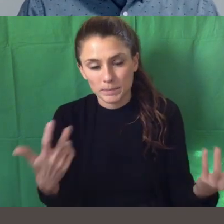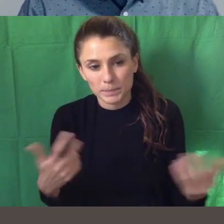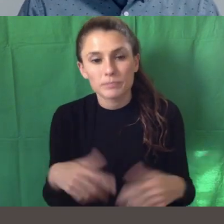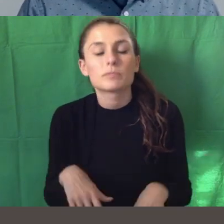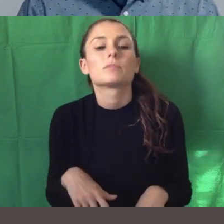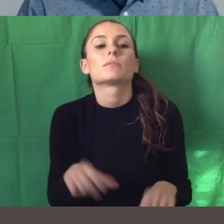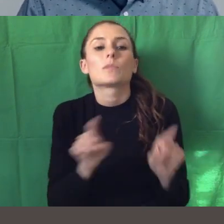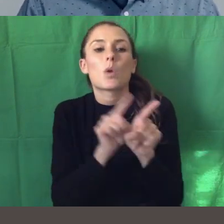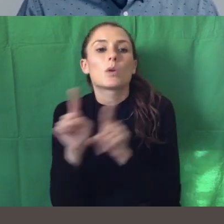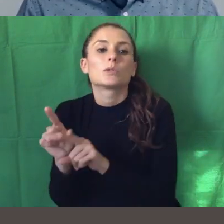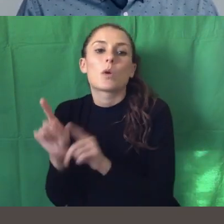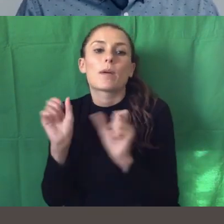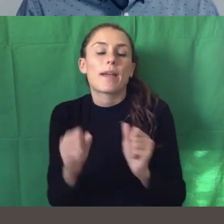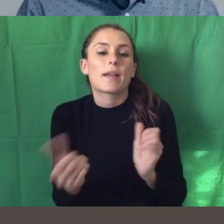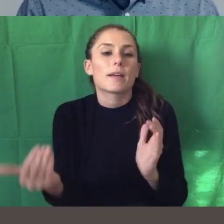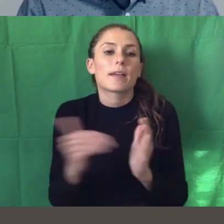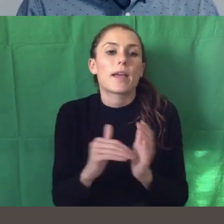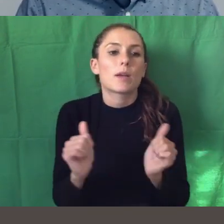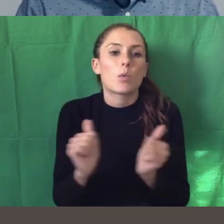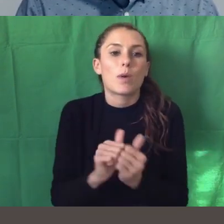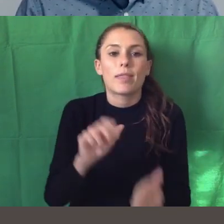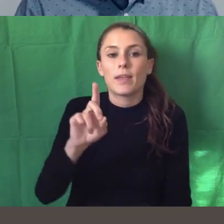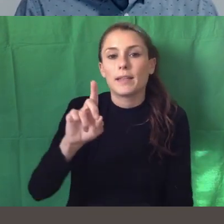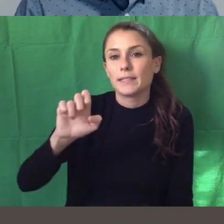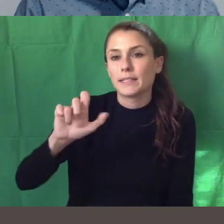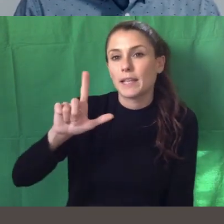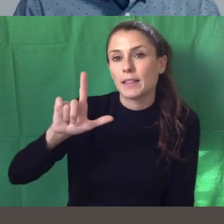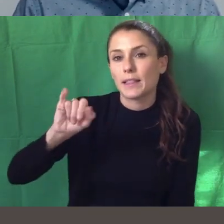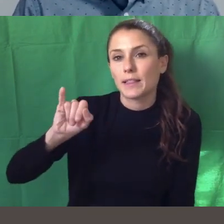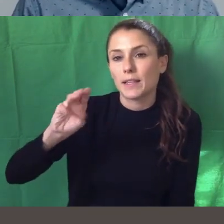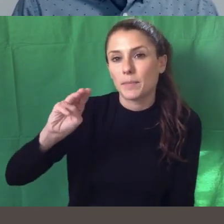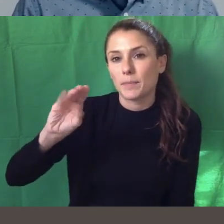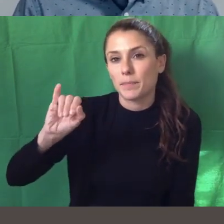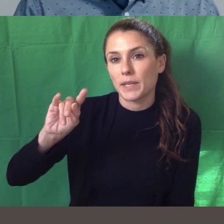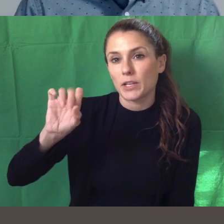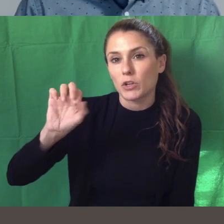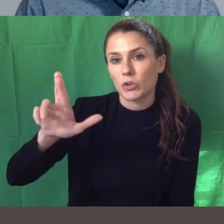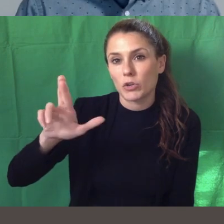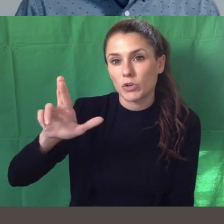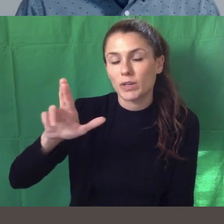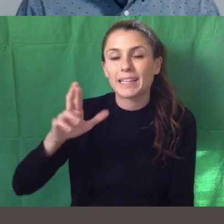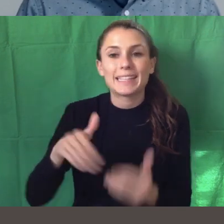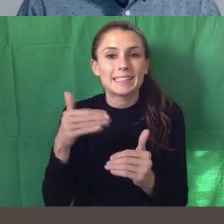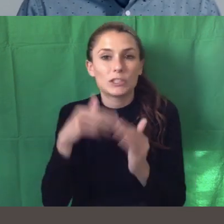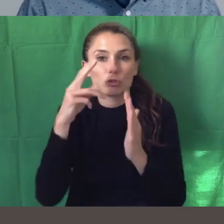And we also have the option to repeat with a delimiter, which is easy to read if you think about,